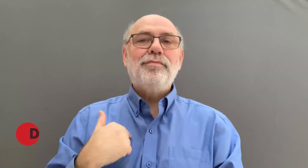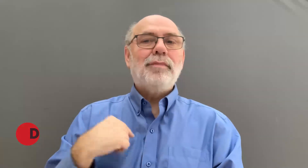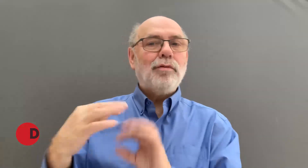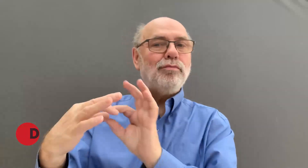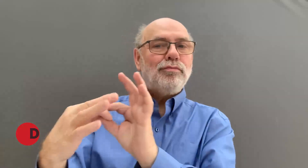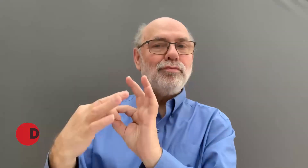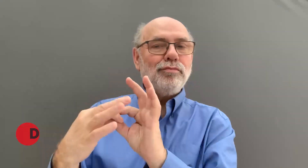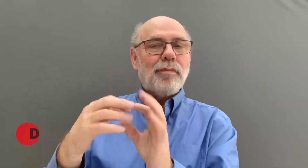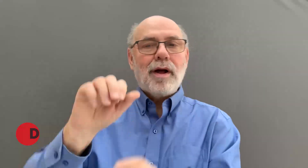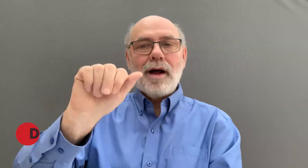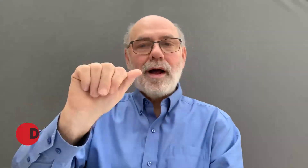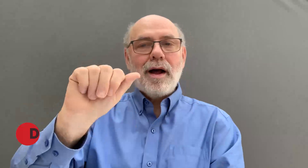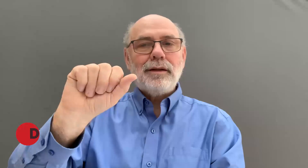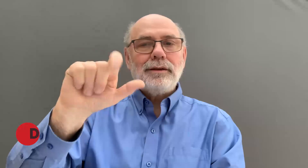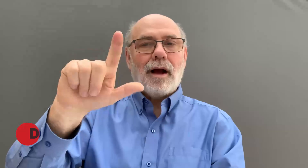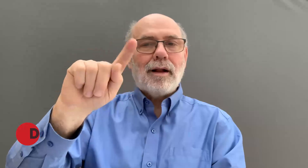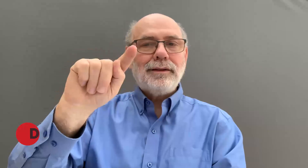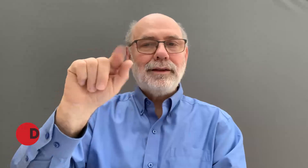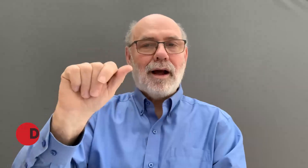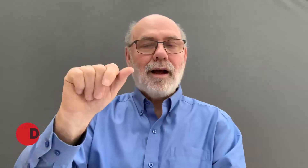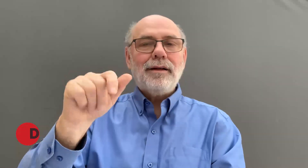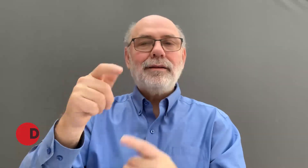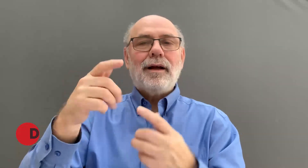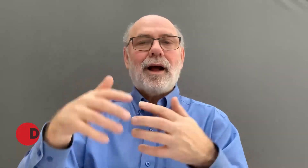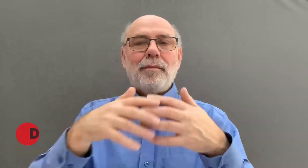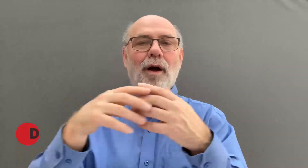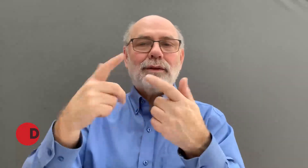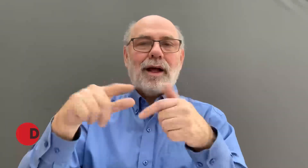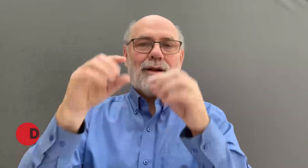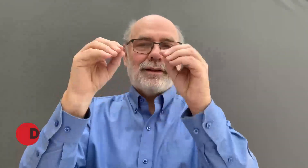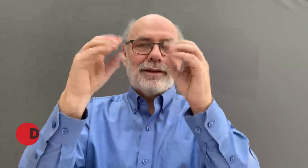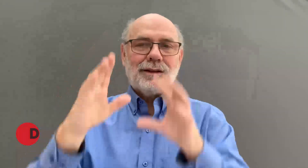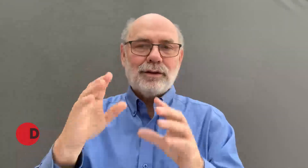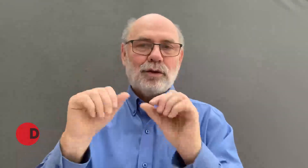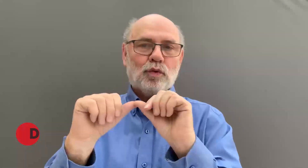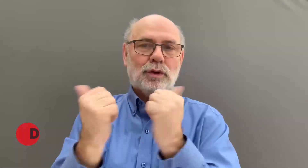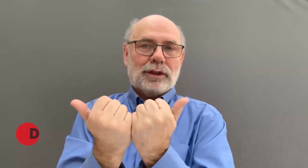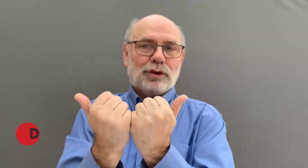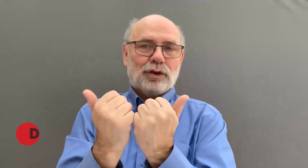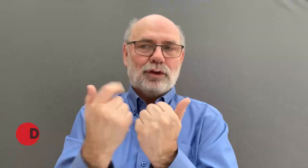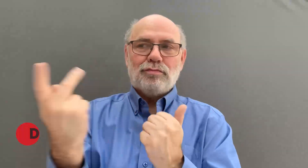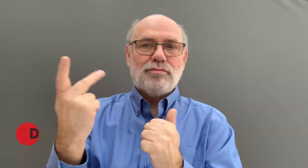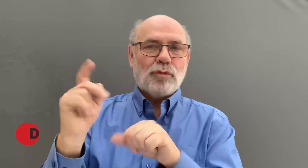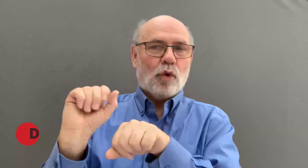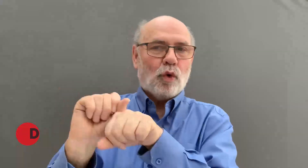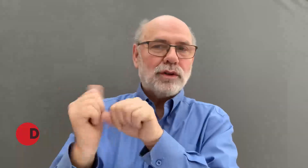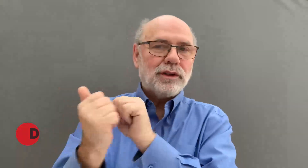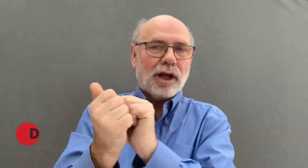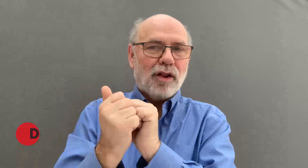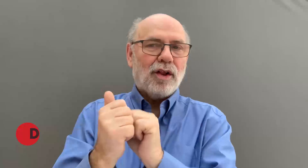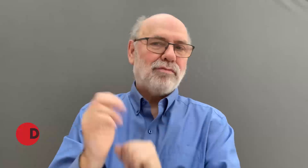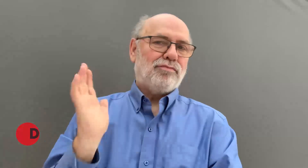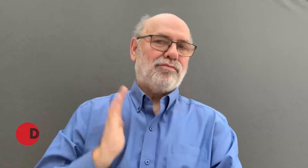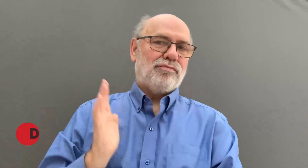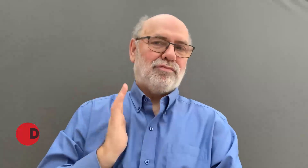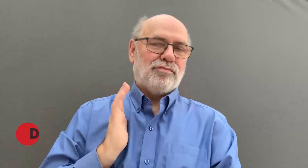I linked with ASLTA, American Sign Language Teachers Association and worked together.